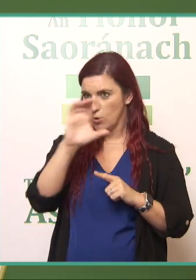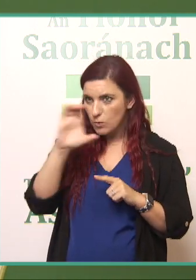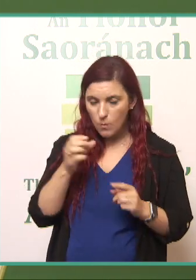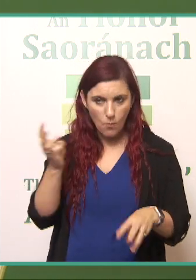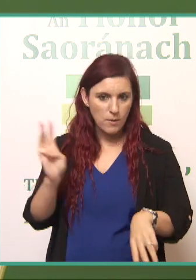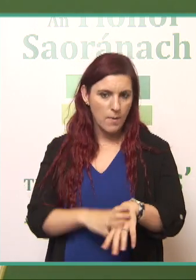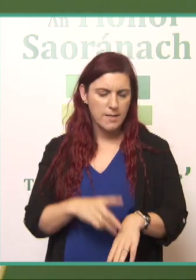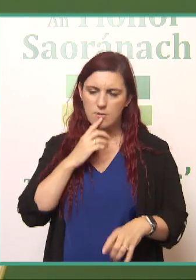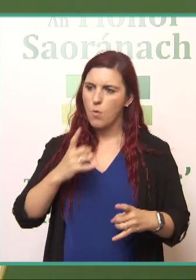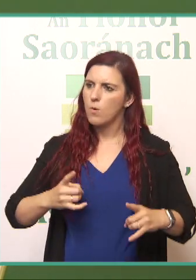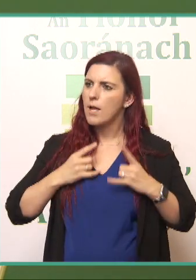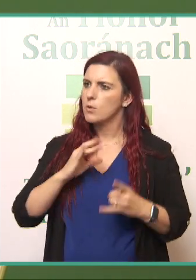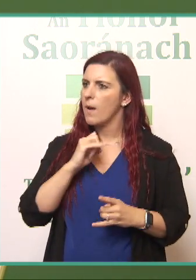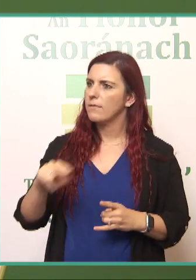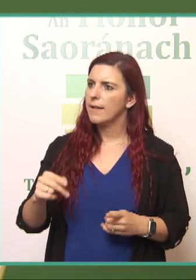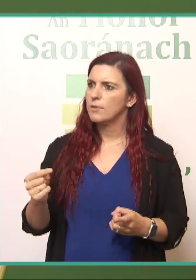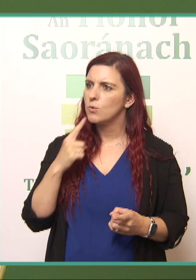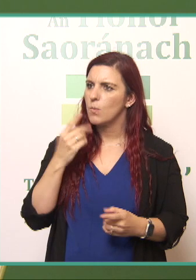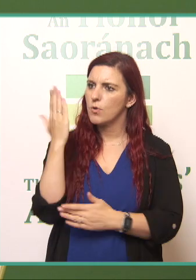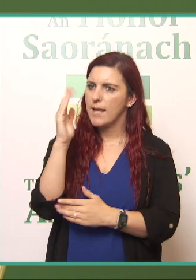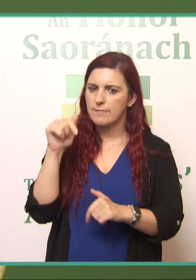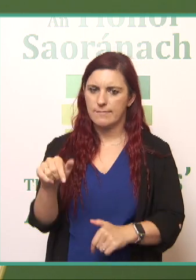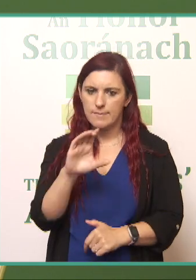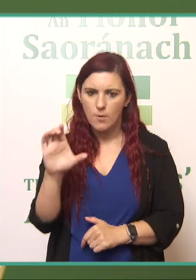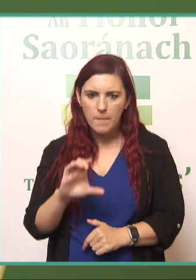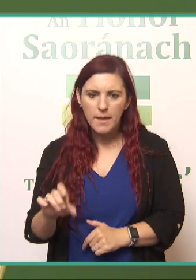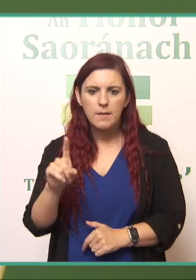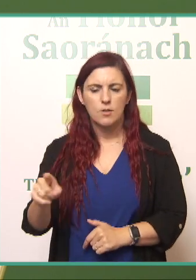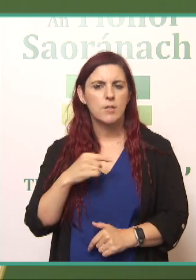have Lynn present to us in this format Lynn is a conservation scientist and an ecologist